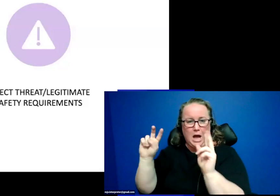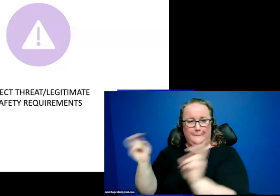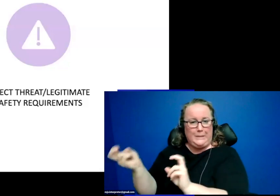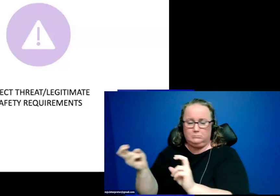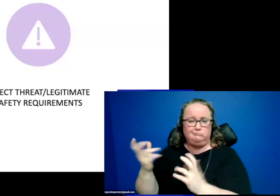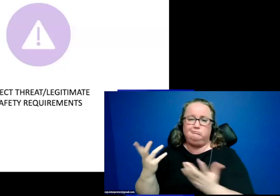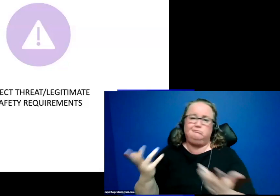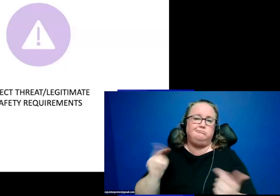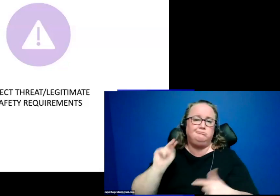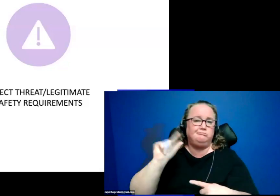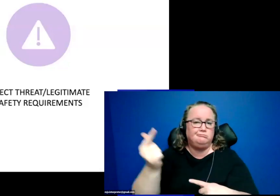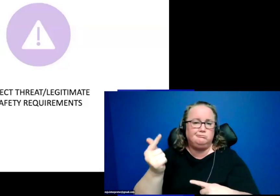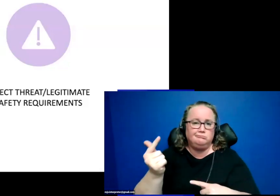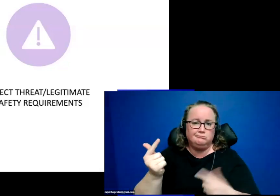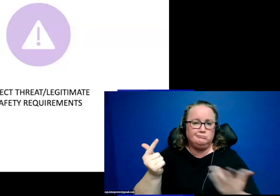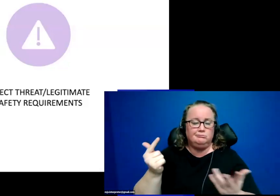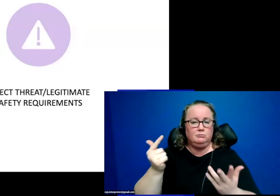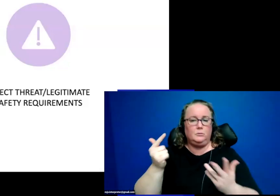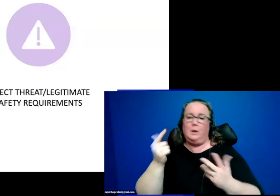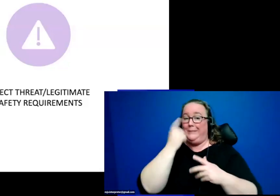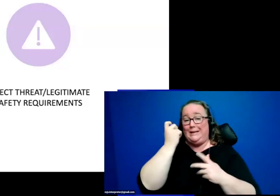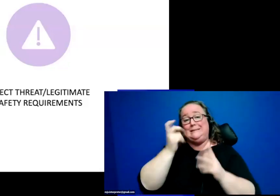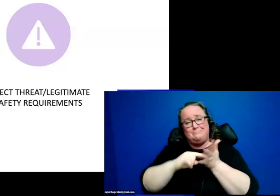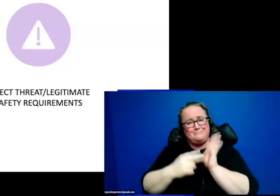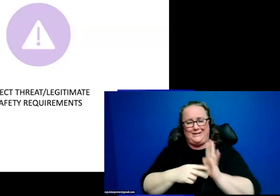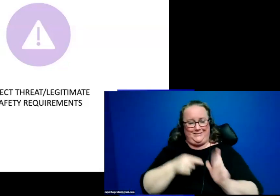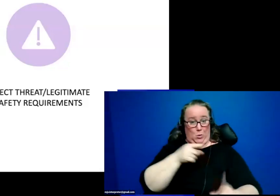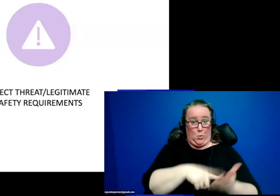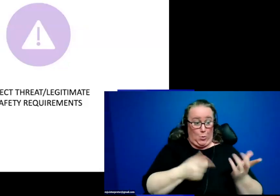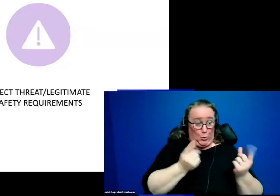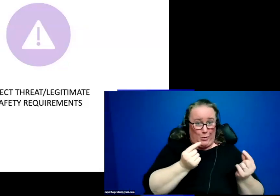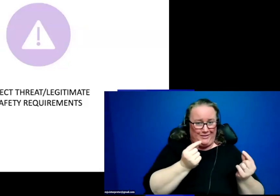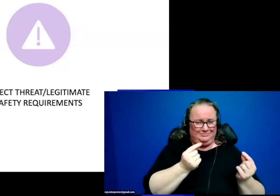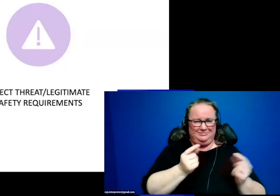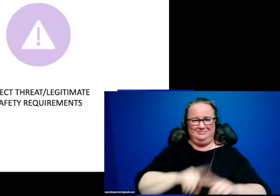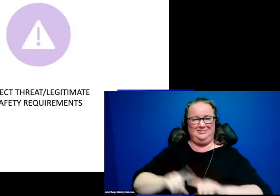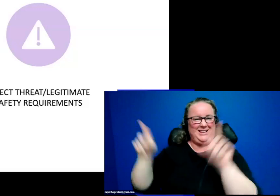you know, we can't do that because it would change what we're doing. Another sort of defense would be it